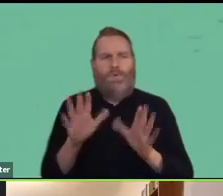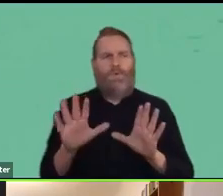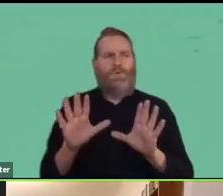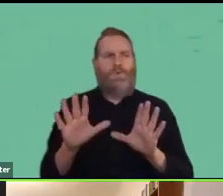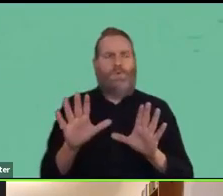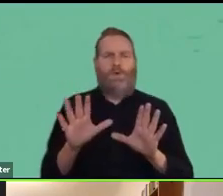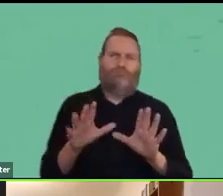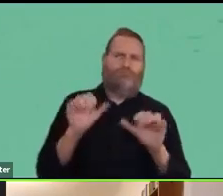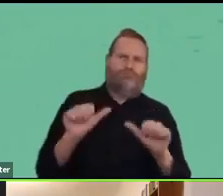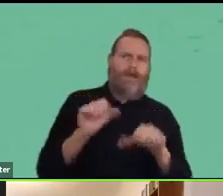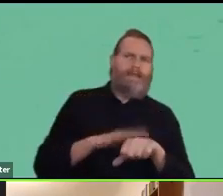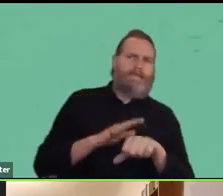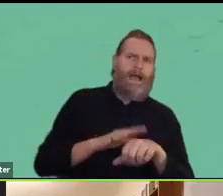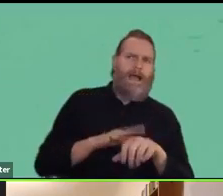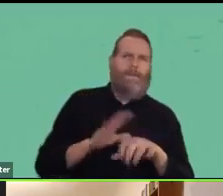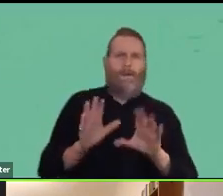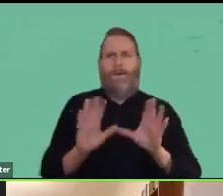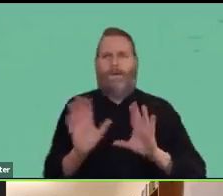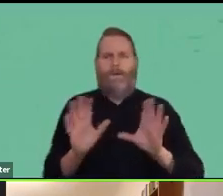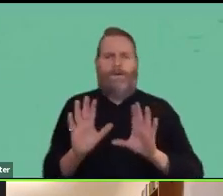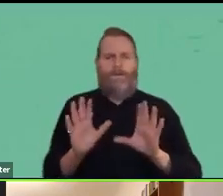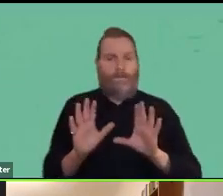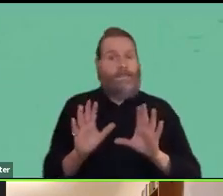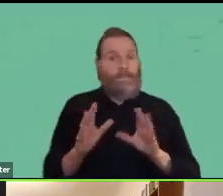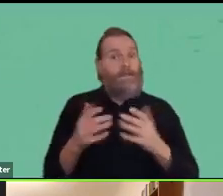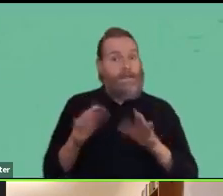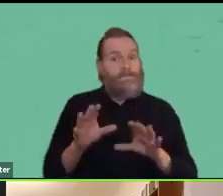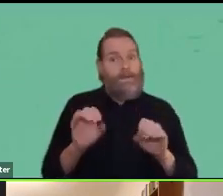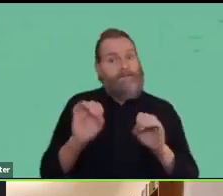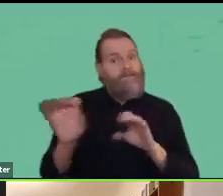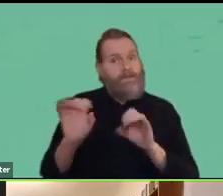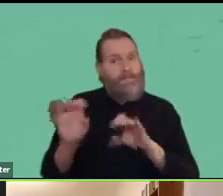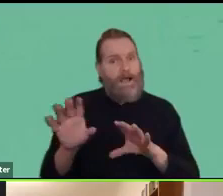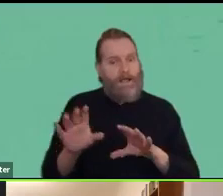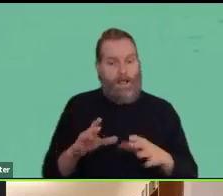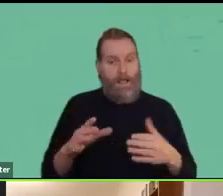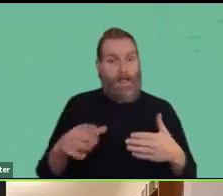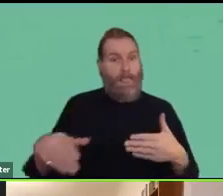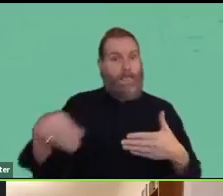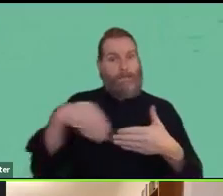um there's been feedback that the members that we're representing you know in some